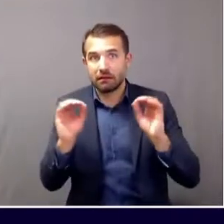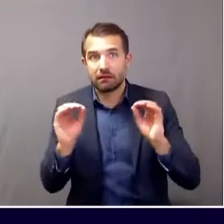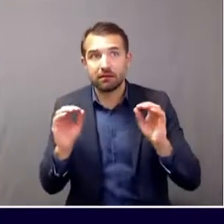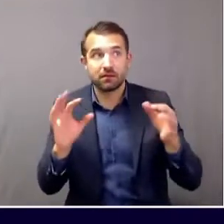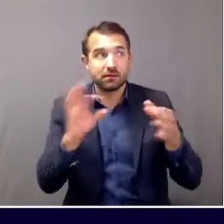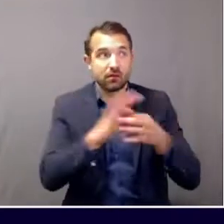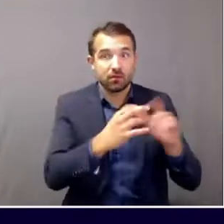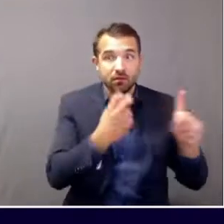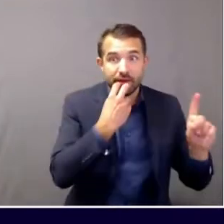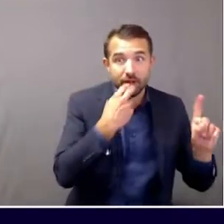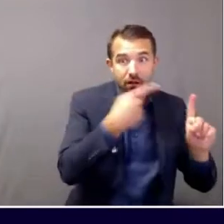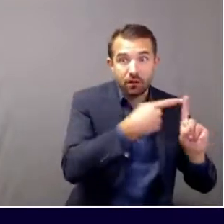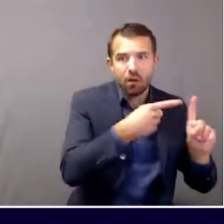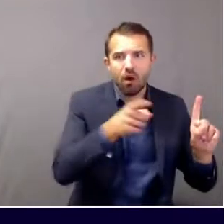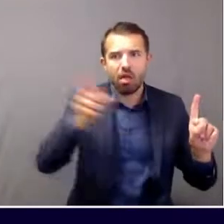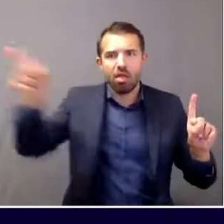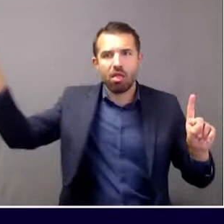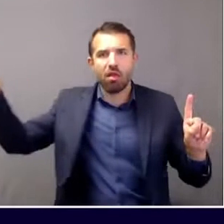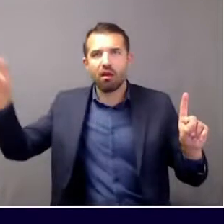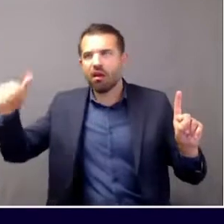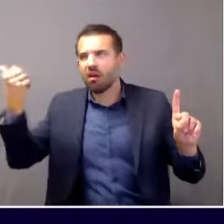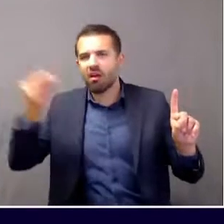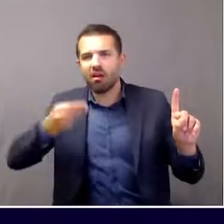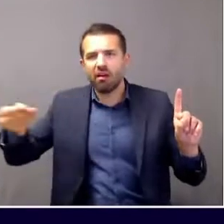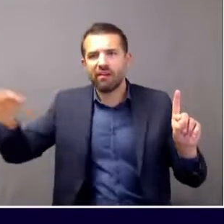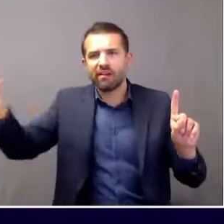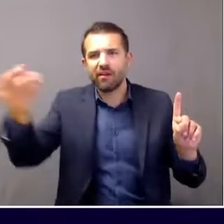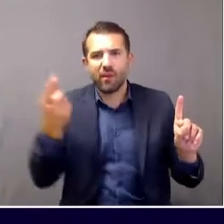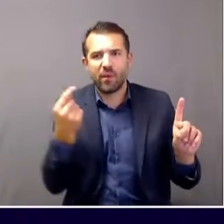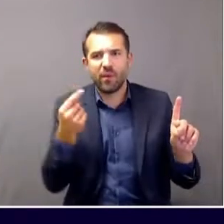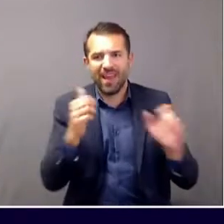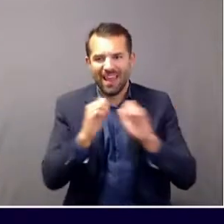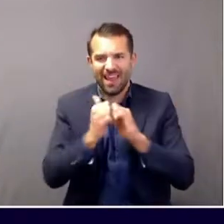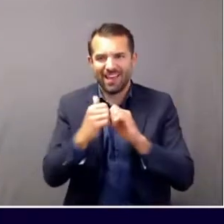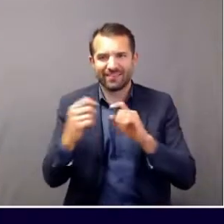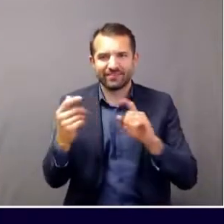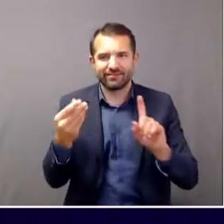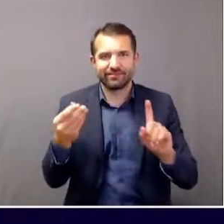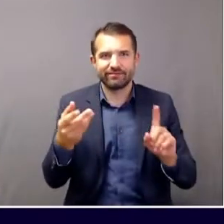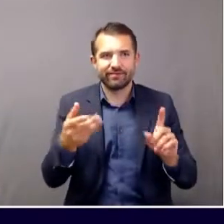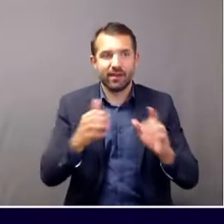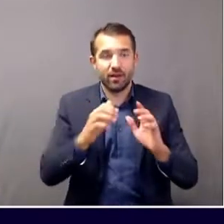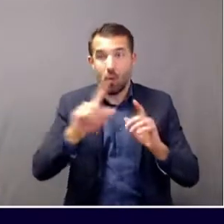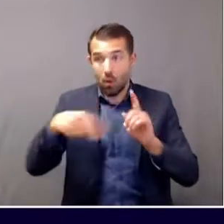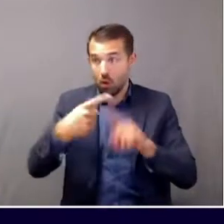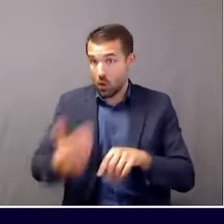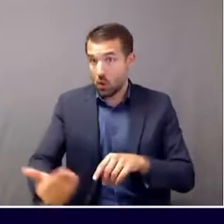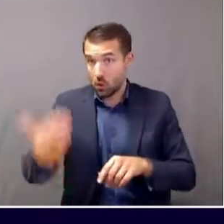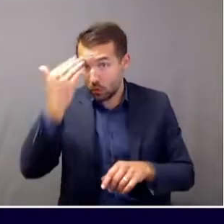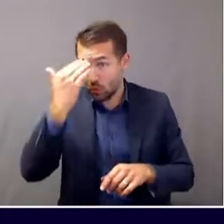third and fourth but again our goal is to let people know of